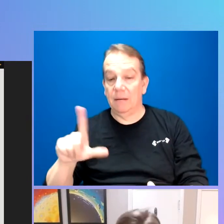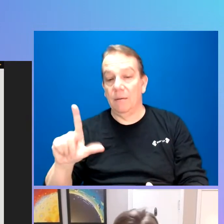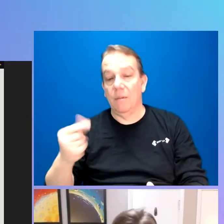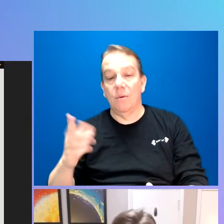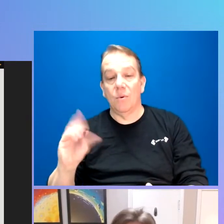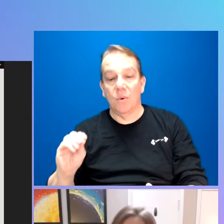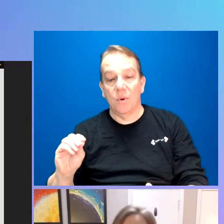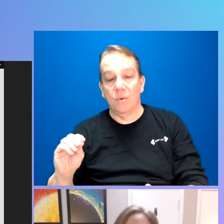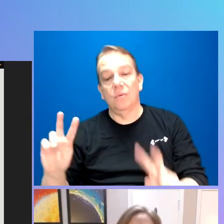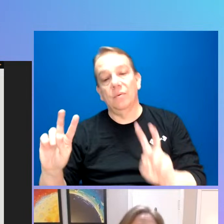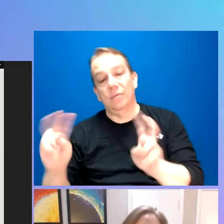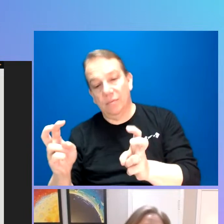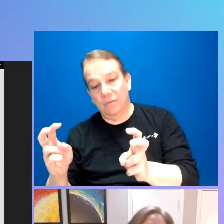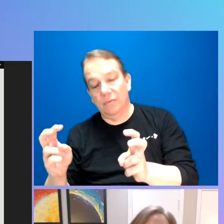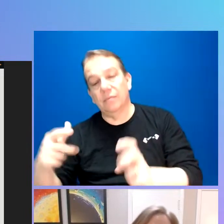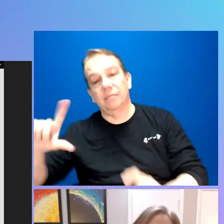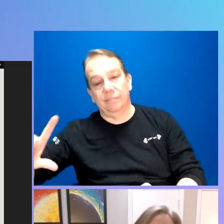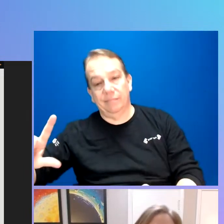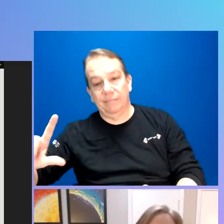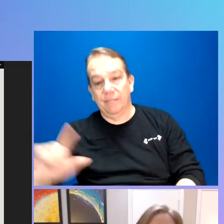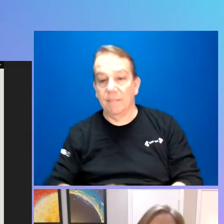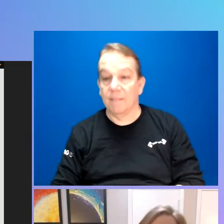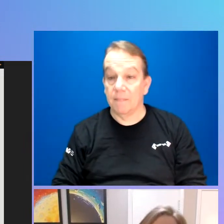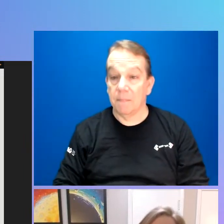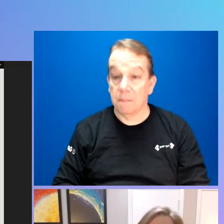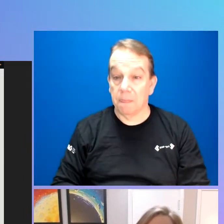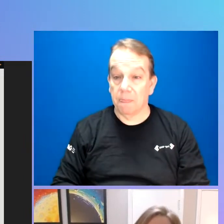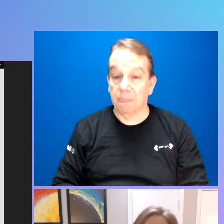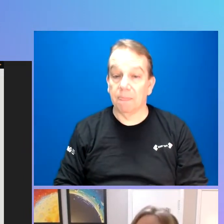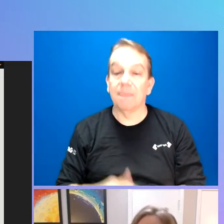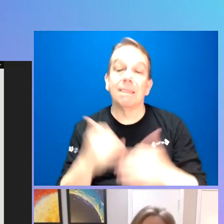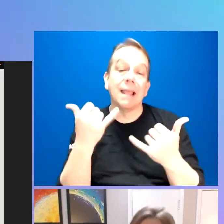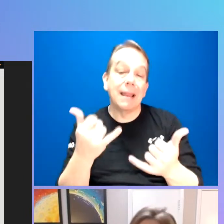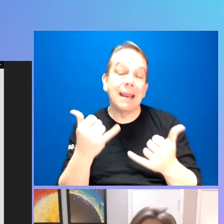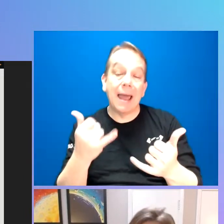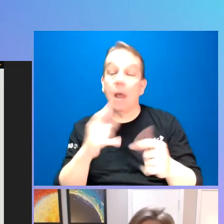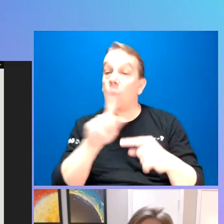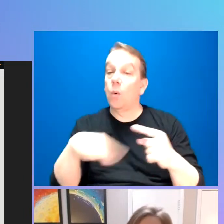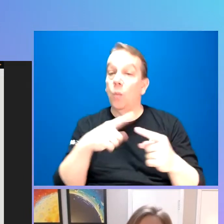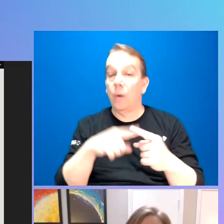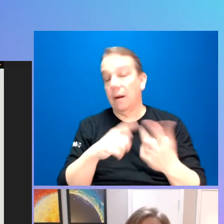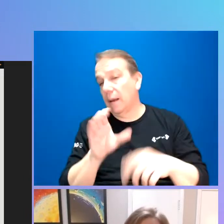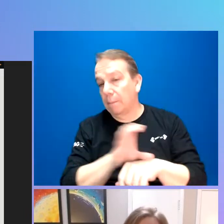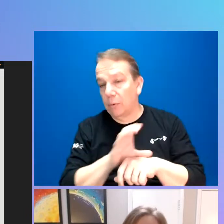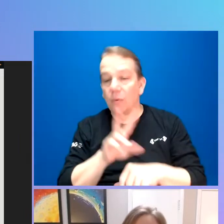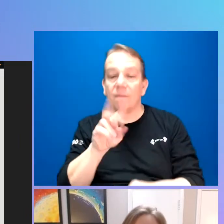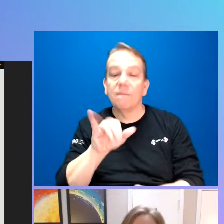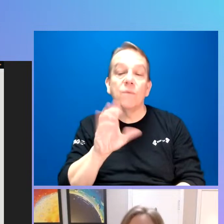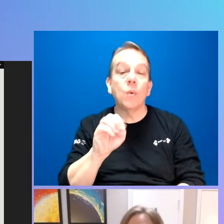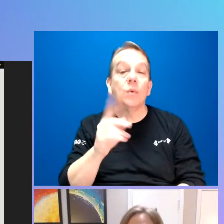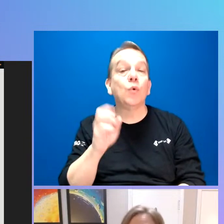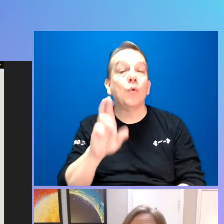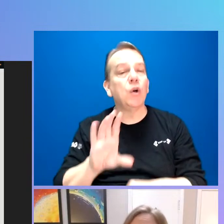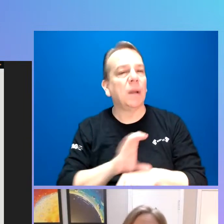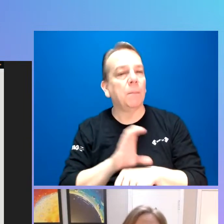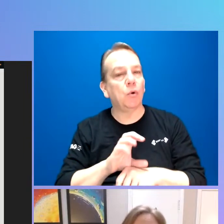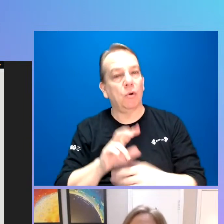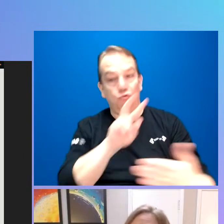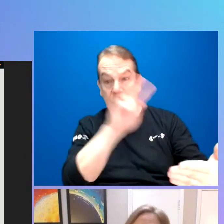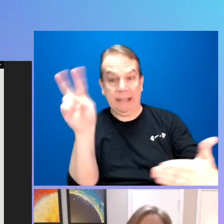logo in quotation marks. Now, when a screen reader such as voiceover encounters that image,